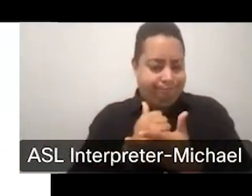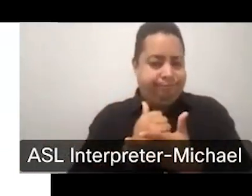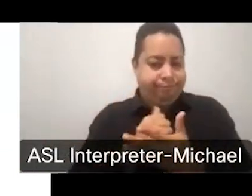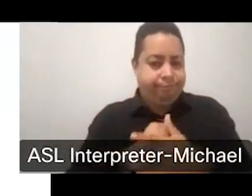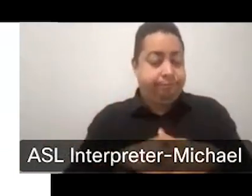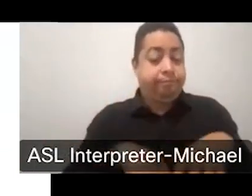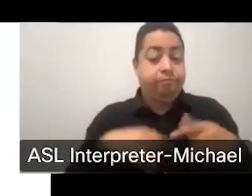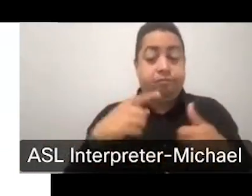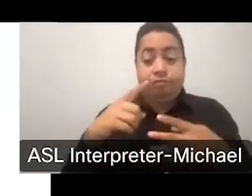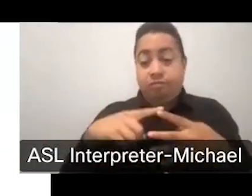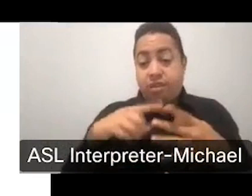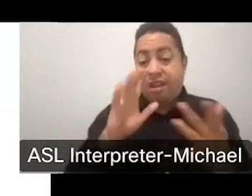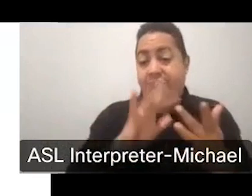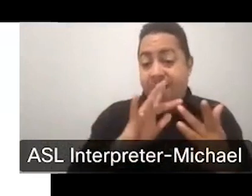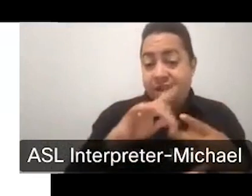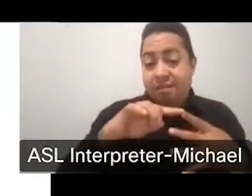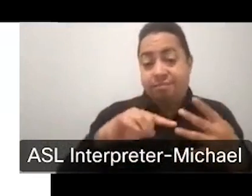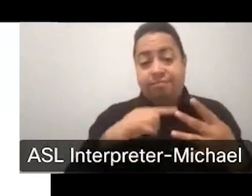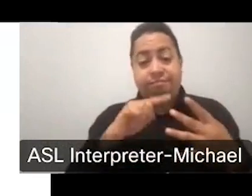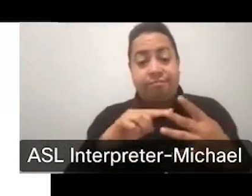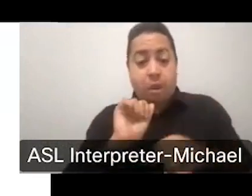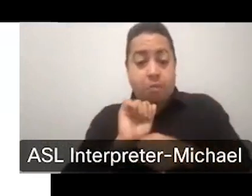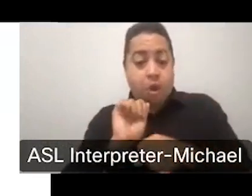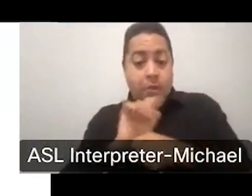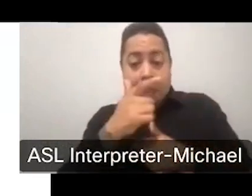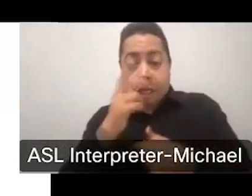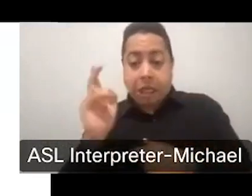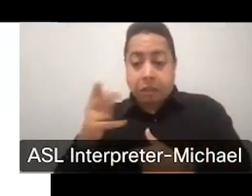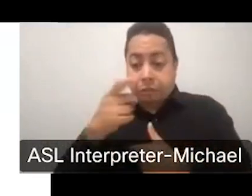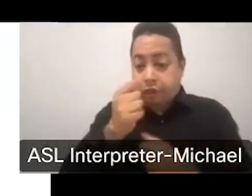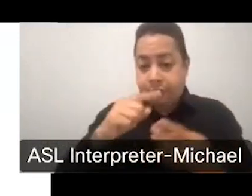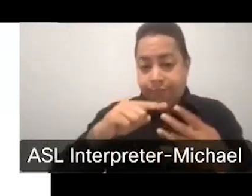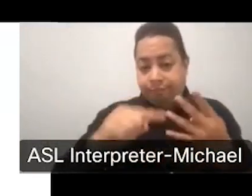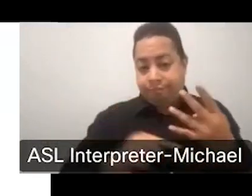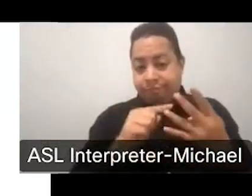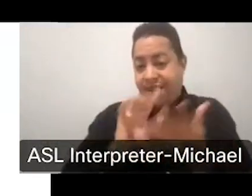employment history and interests, your academic record, and demographics.